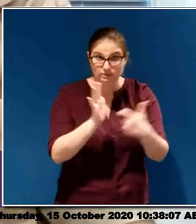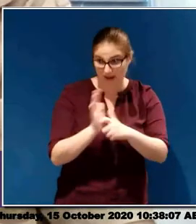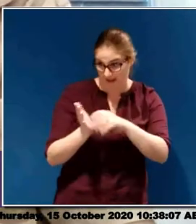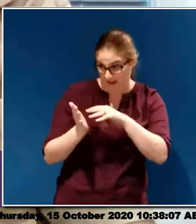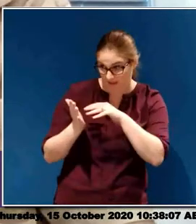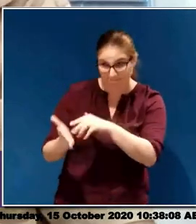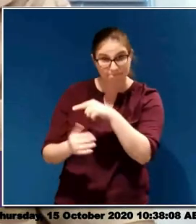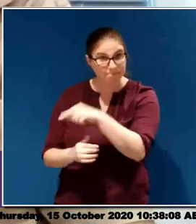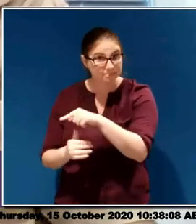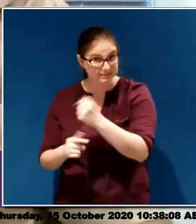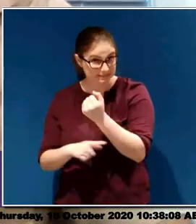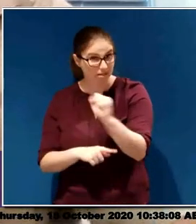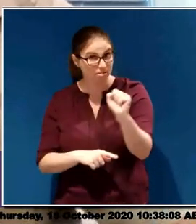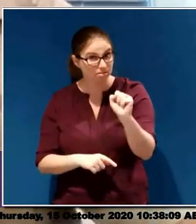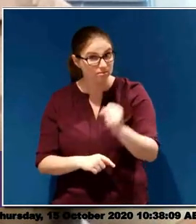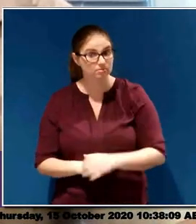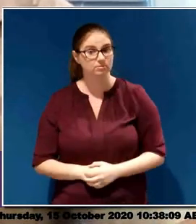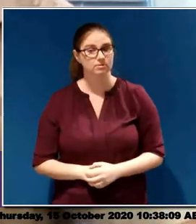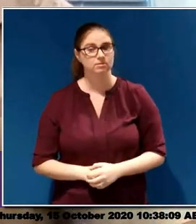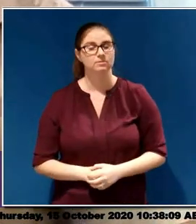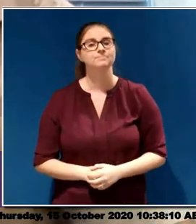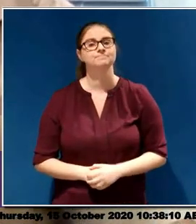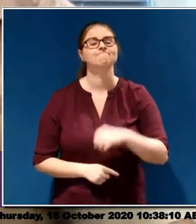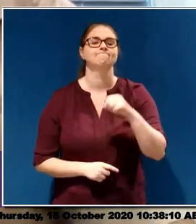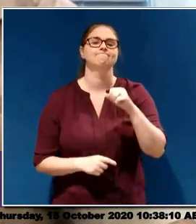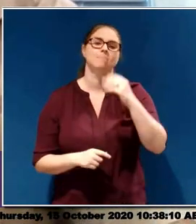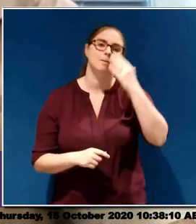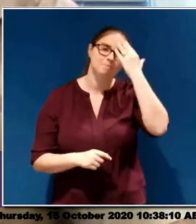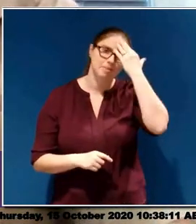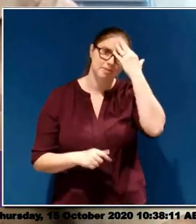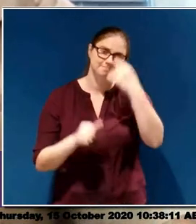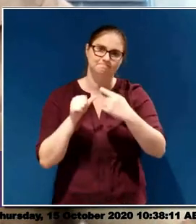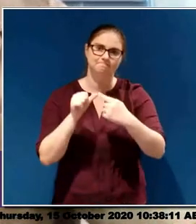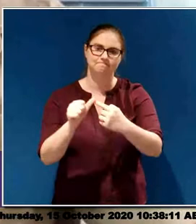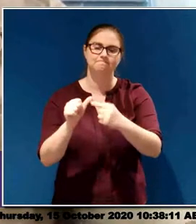Jack was continuing, once he had the assessment done with the